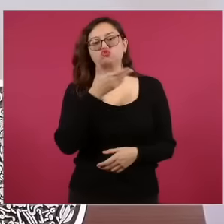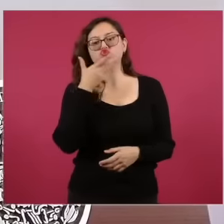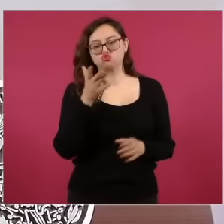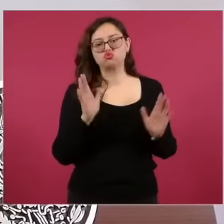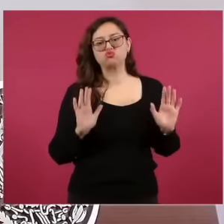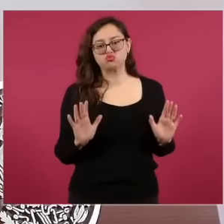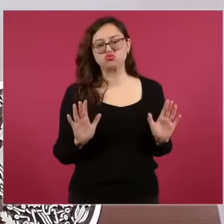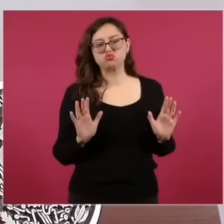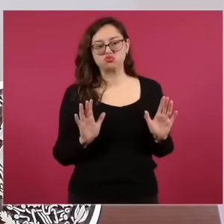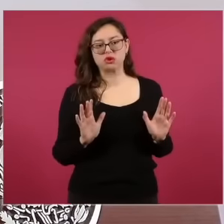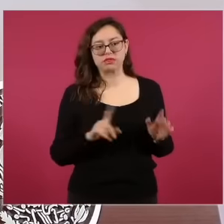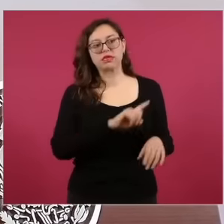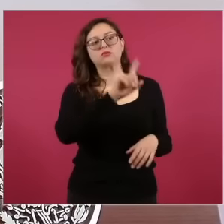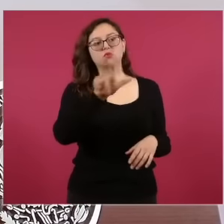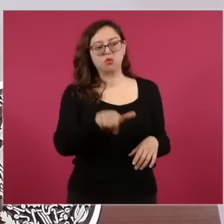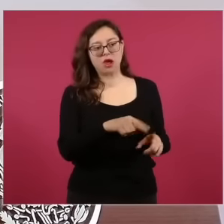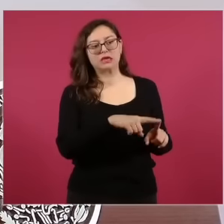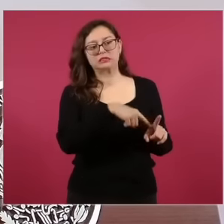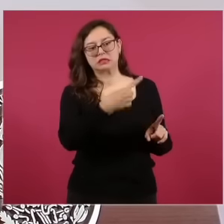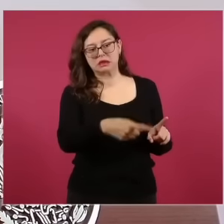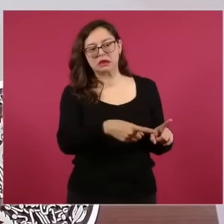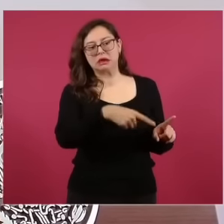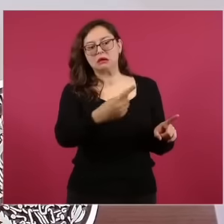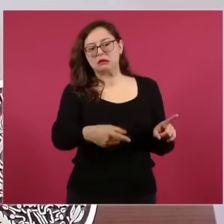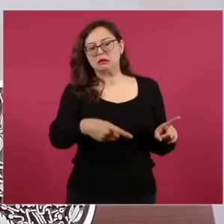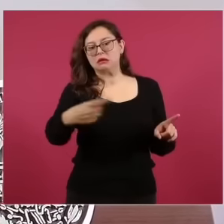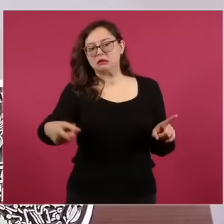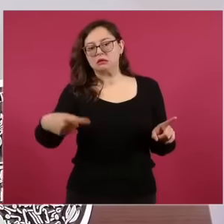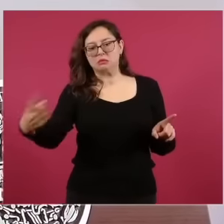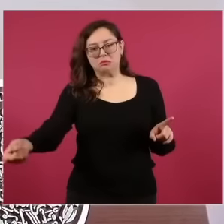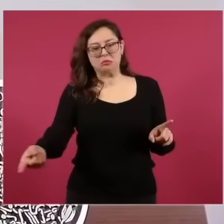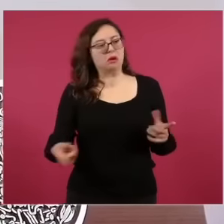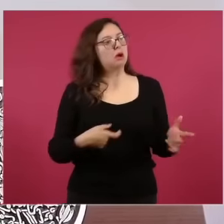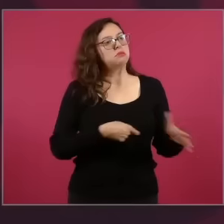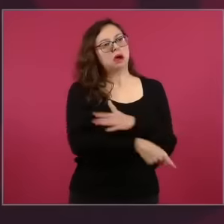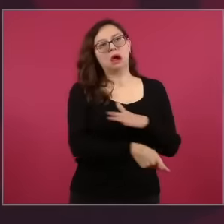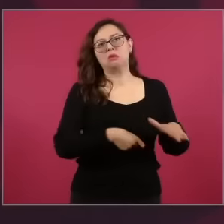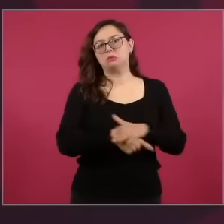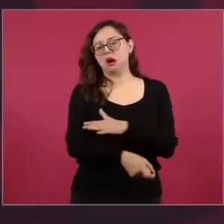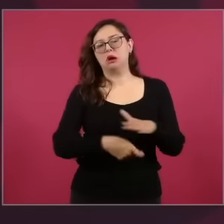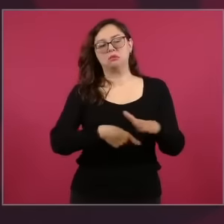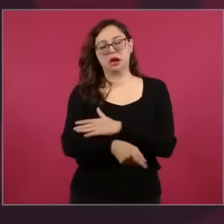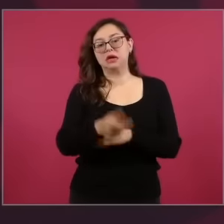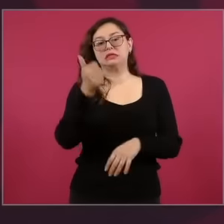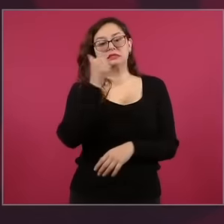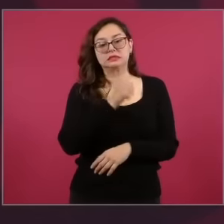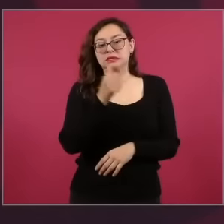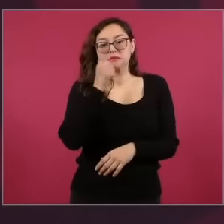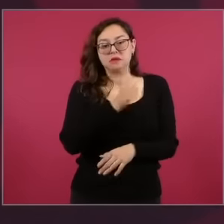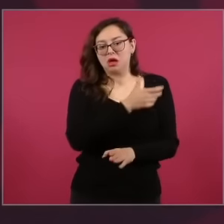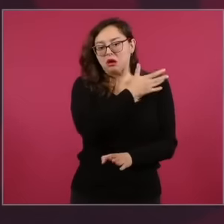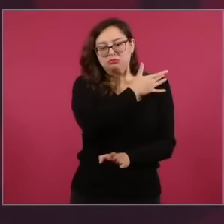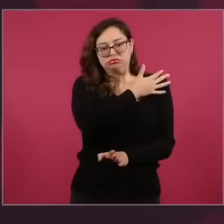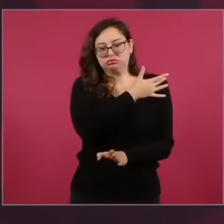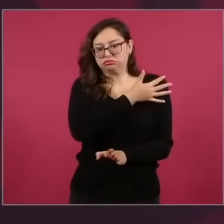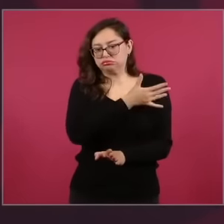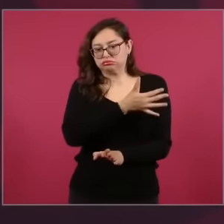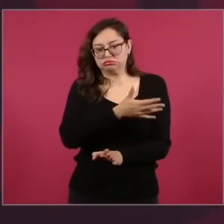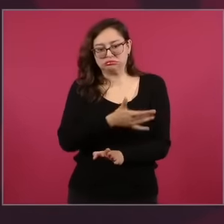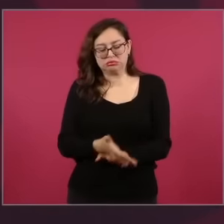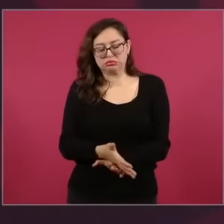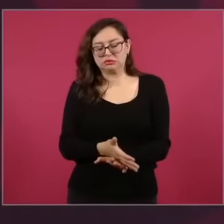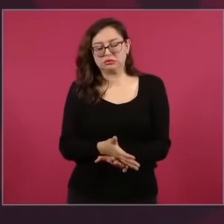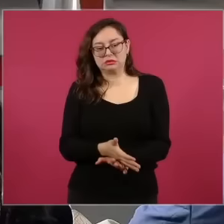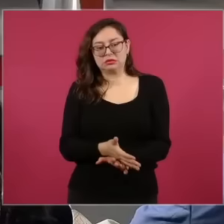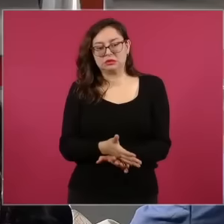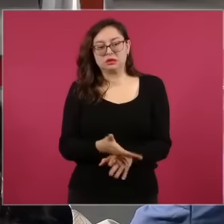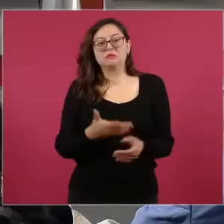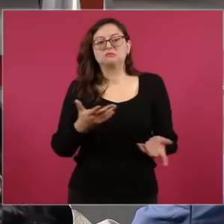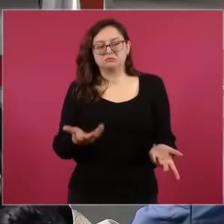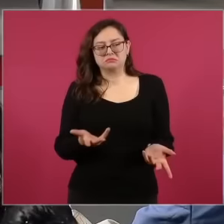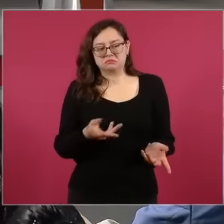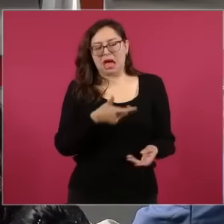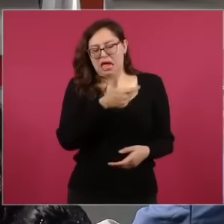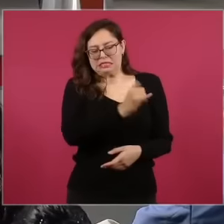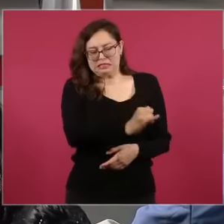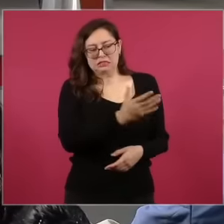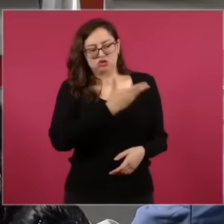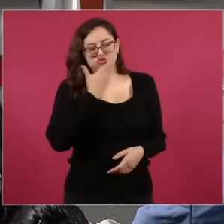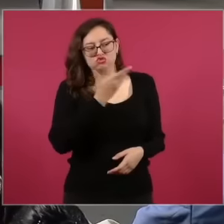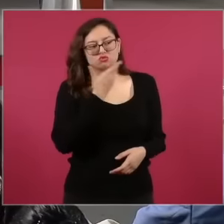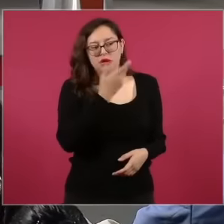without Salinas, who continued Salinism as a policy, not only that worse things then, but